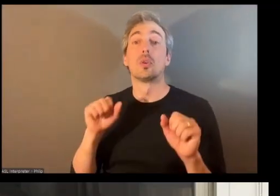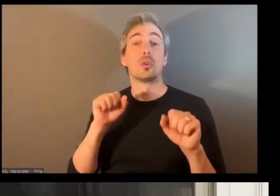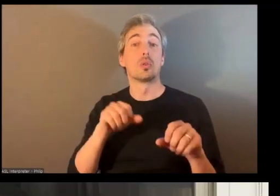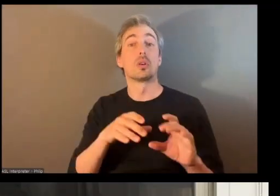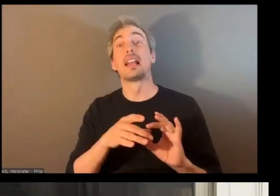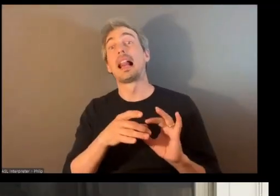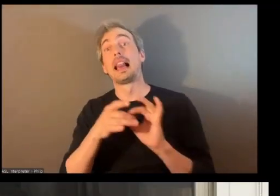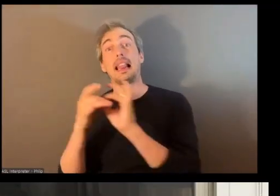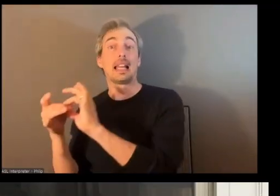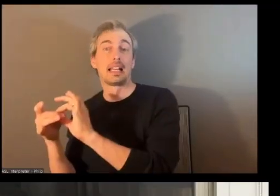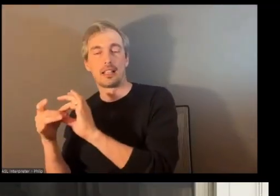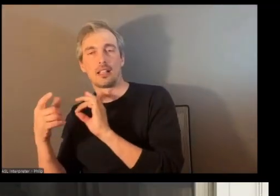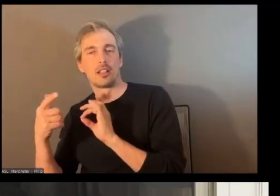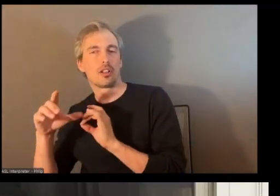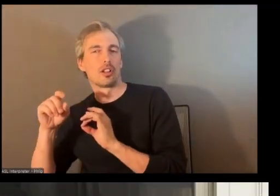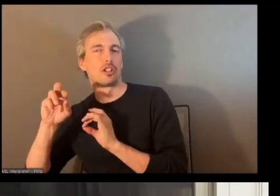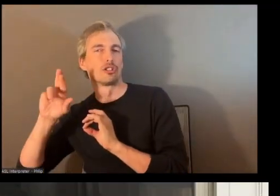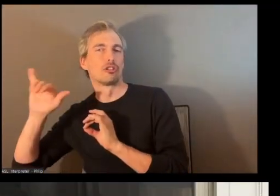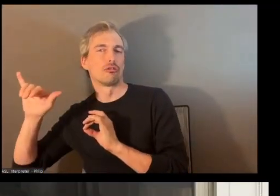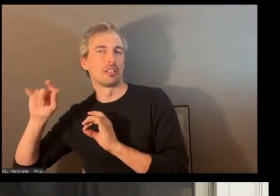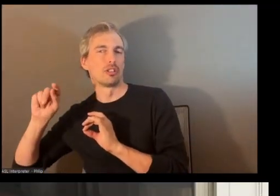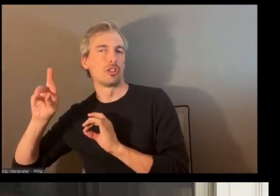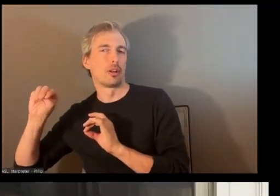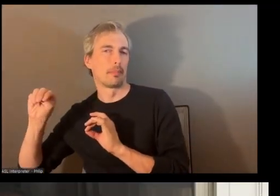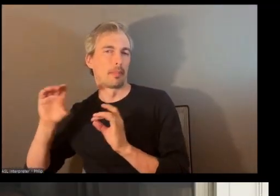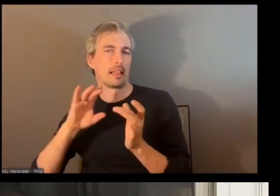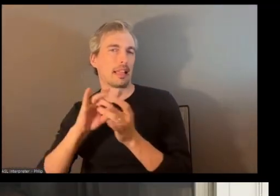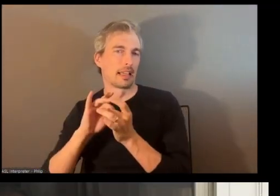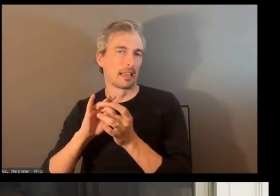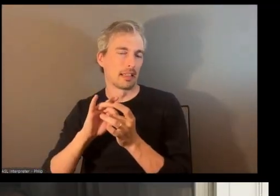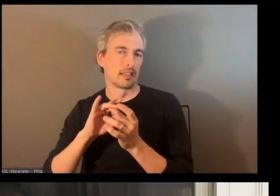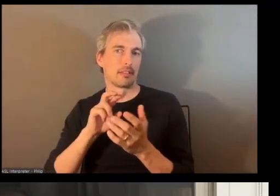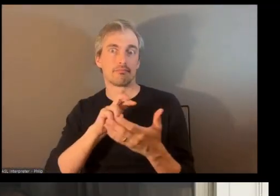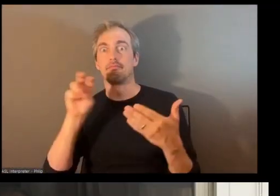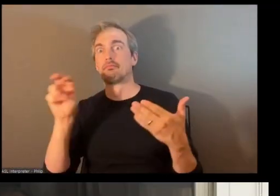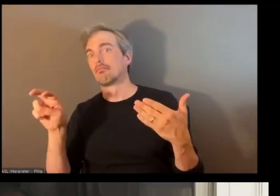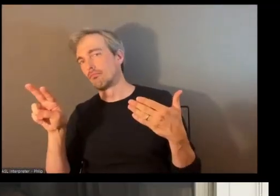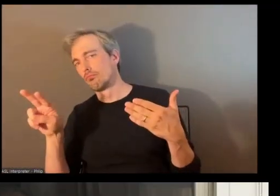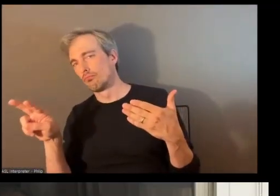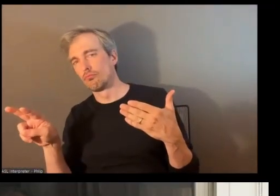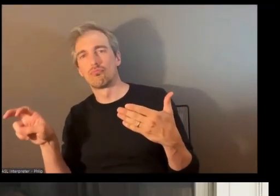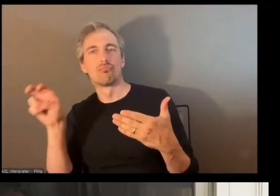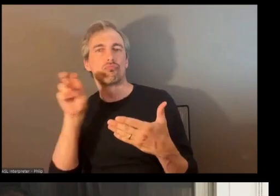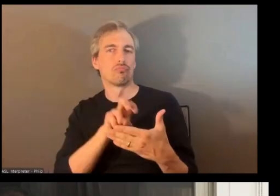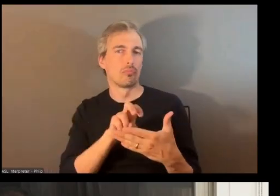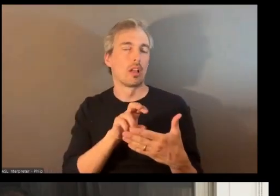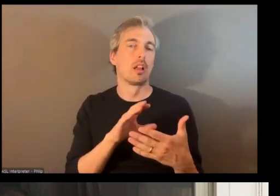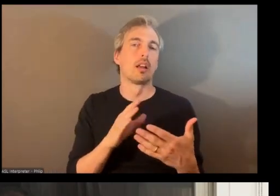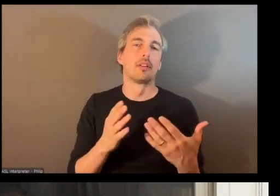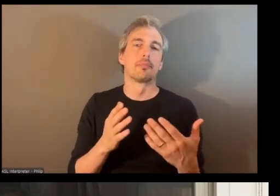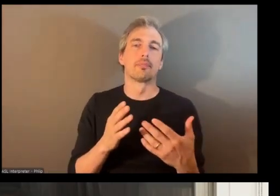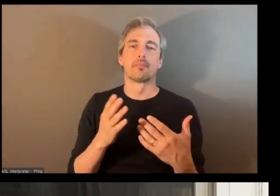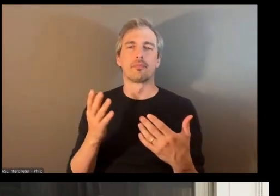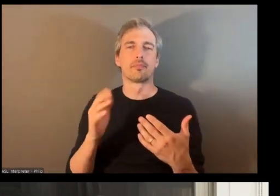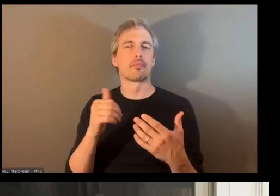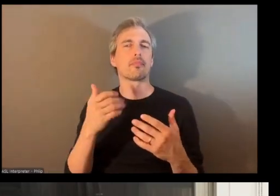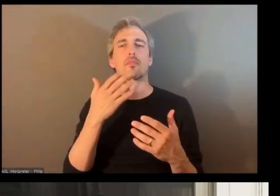Also, I think a really good example is that we have Wikipedia in easy English. Sorry. Simple English.